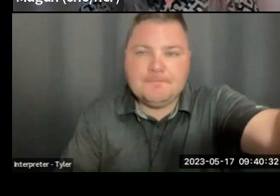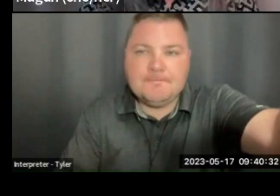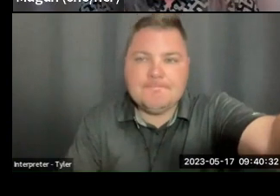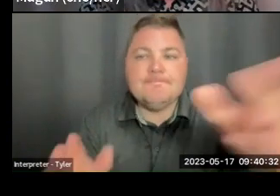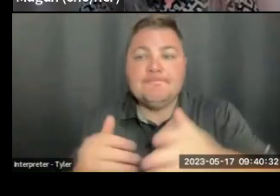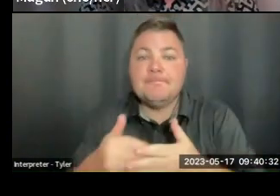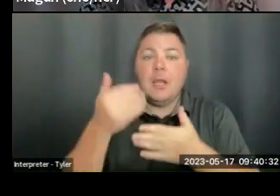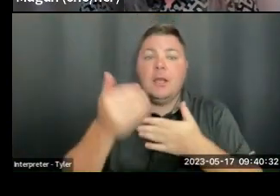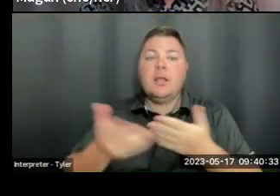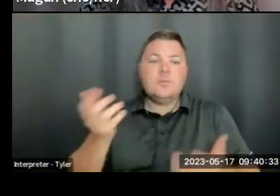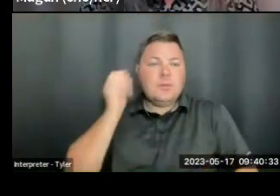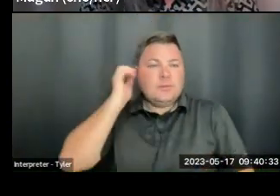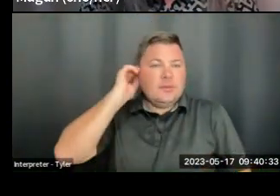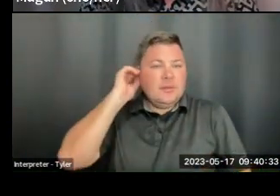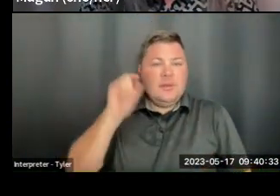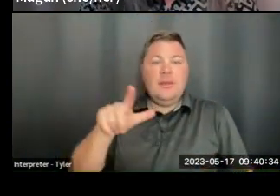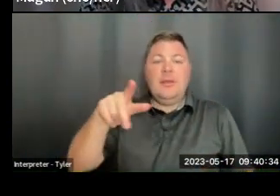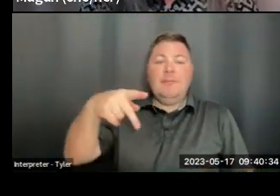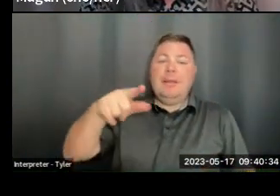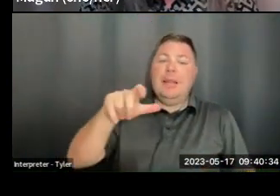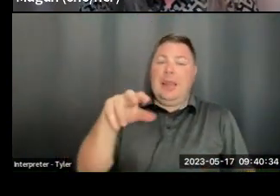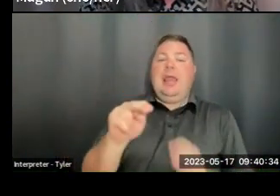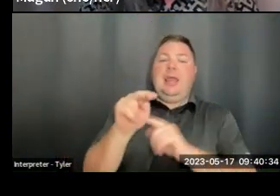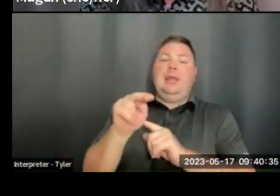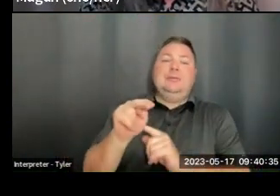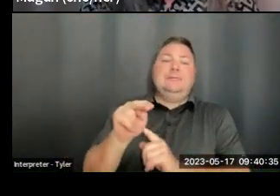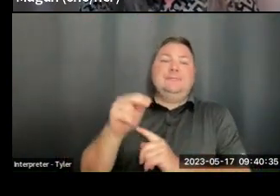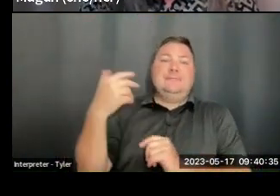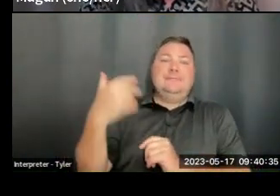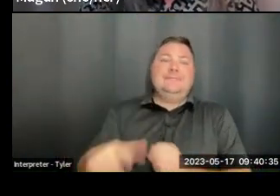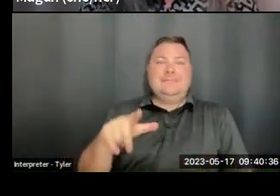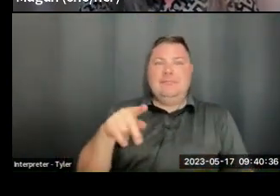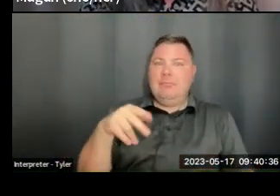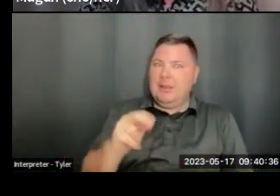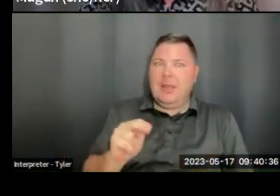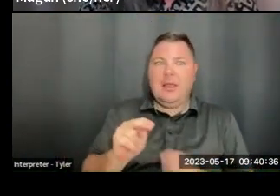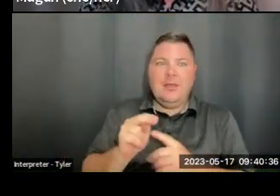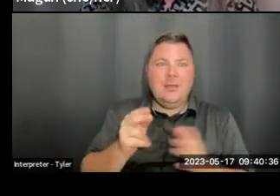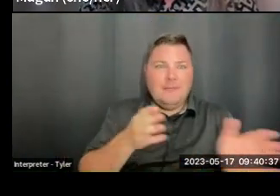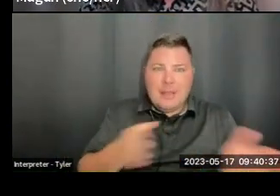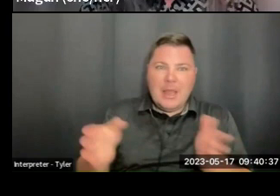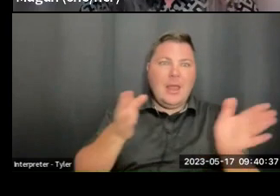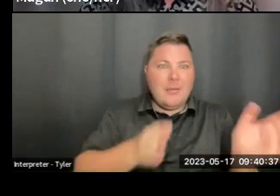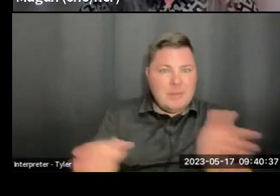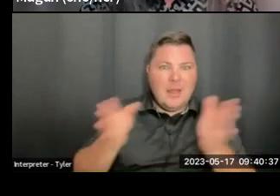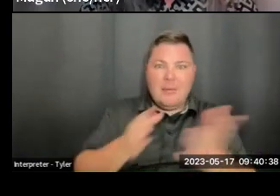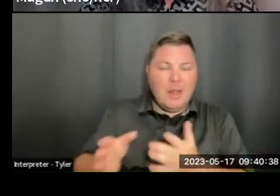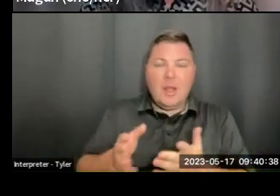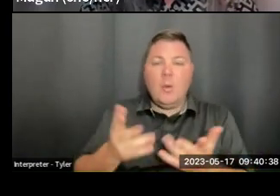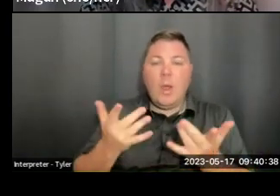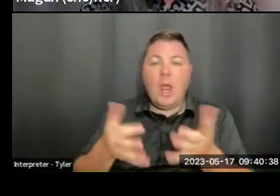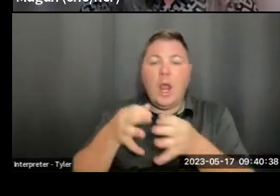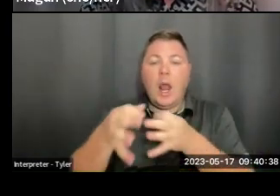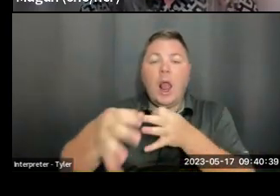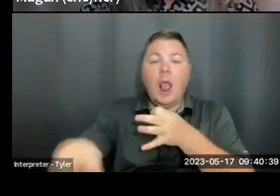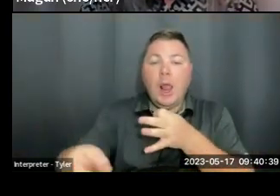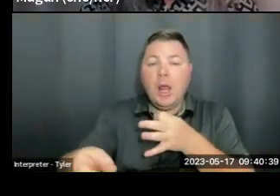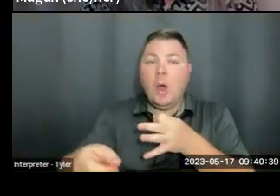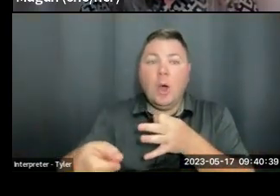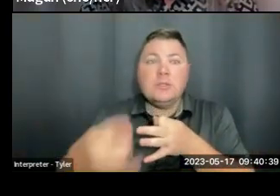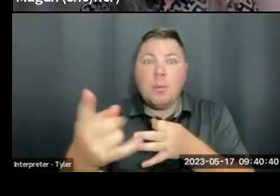everyone's life easier. Next, plan.